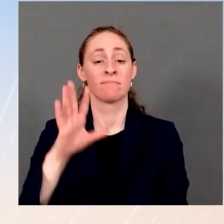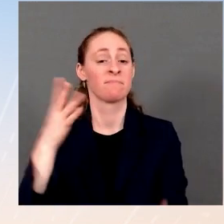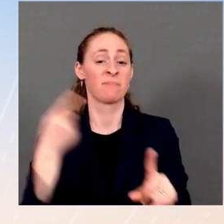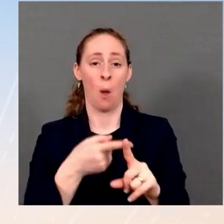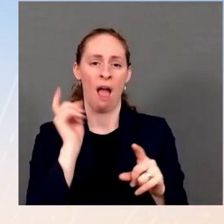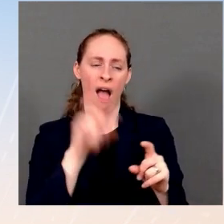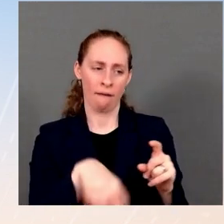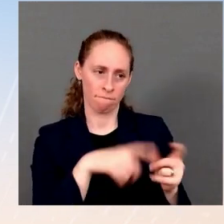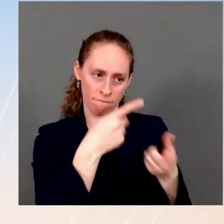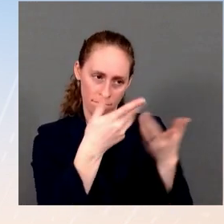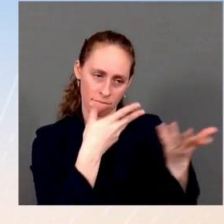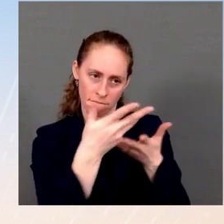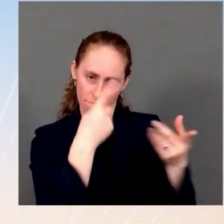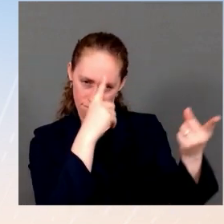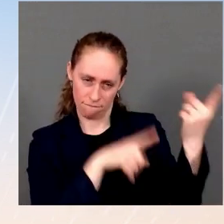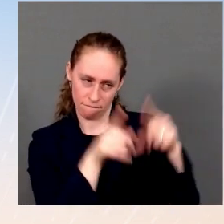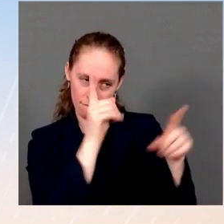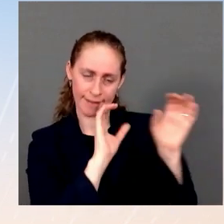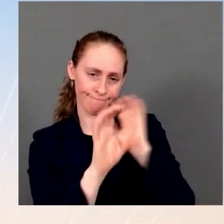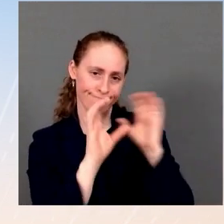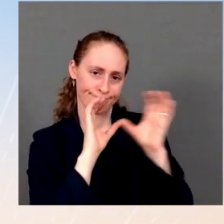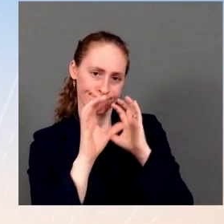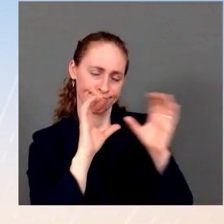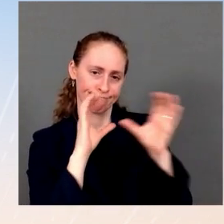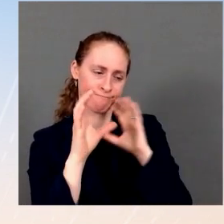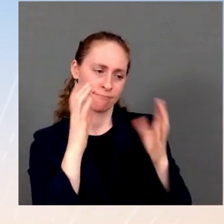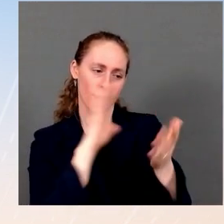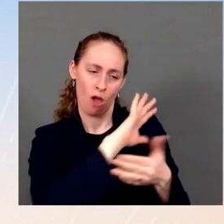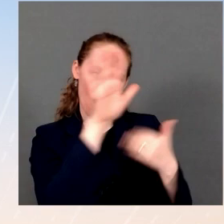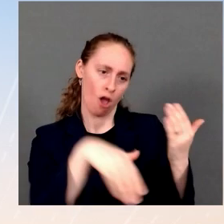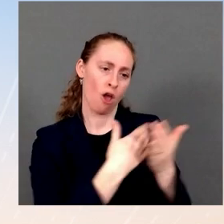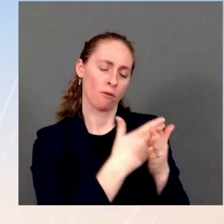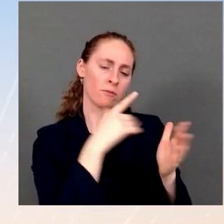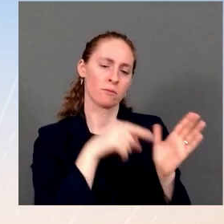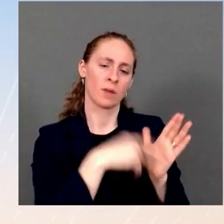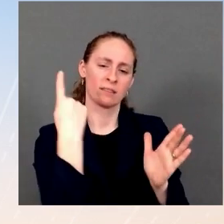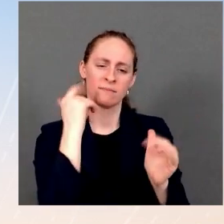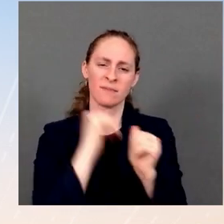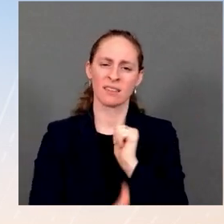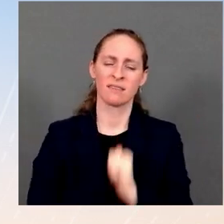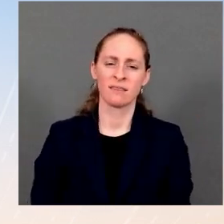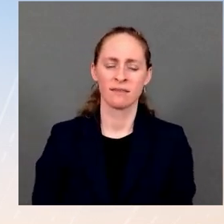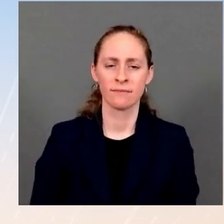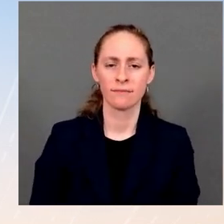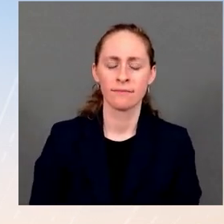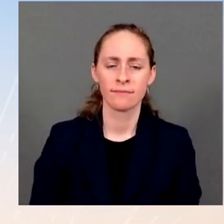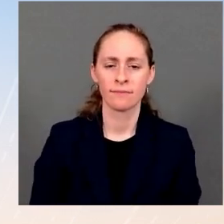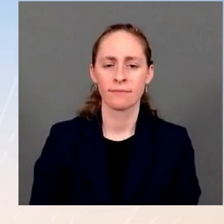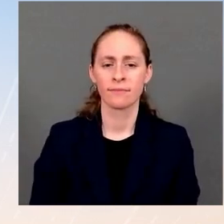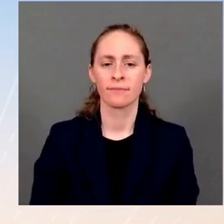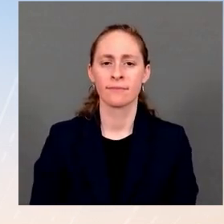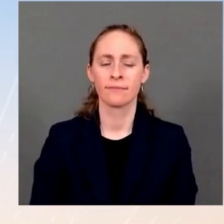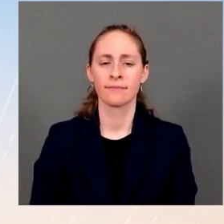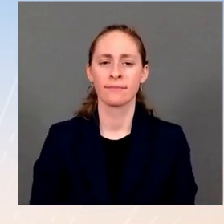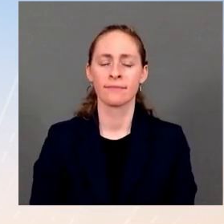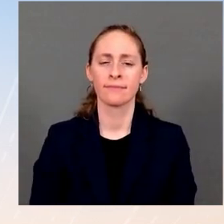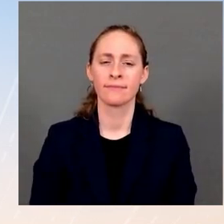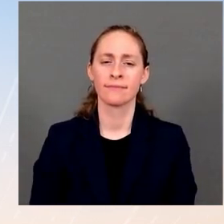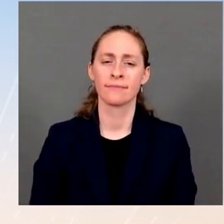that there's nothing more urgent for the President right now than voting rights, but it does seem like Build